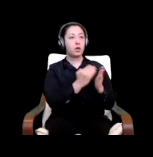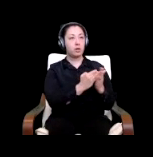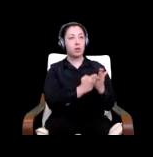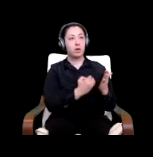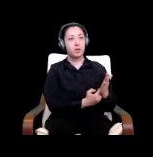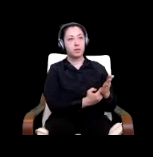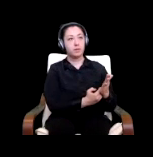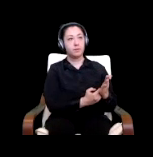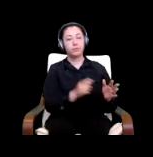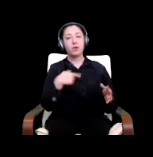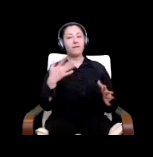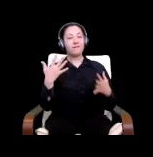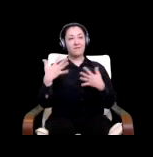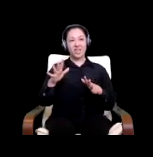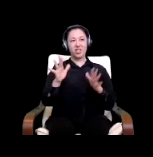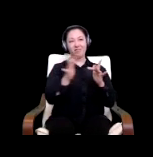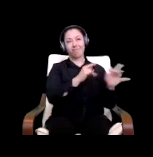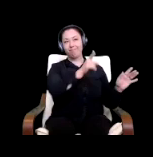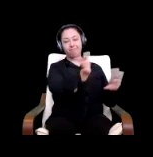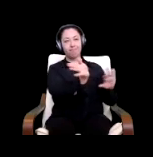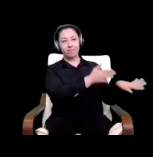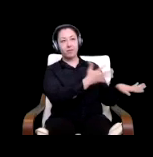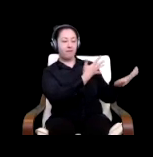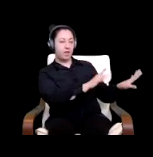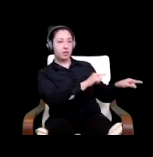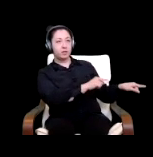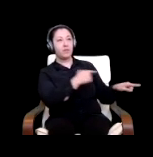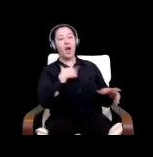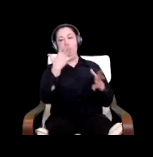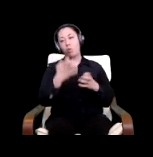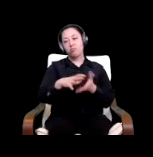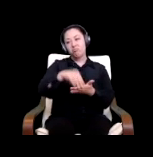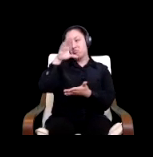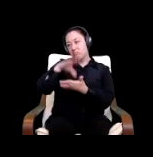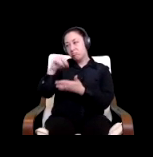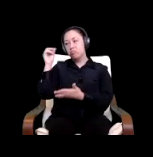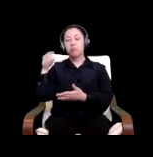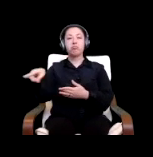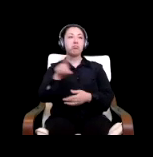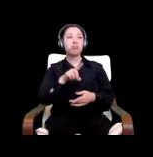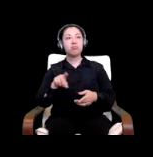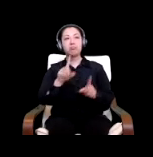So we already did this part about, for me to gauge the different types of professionals